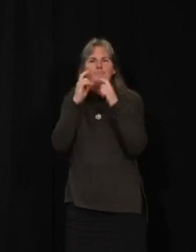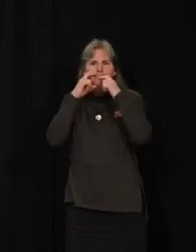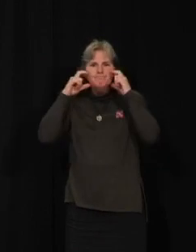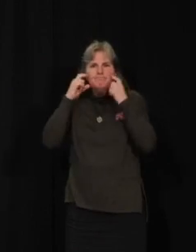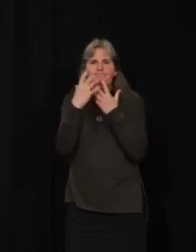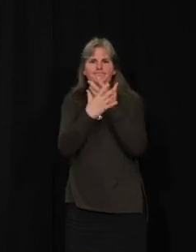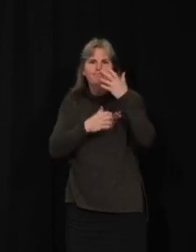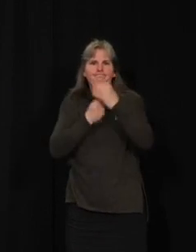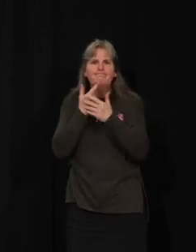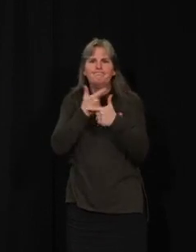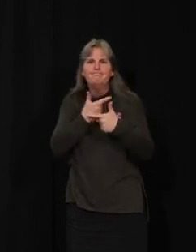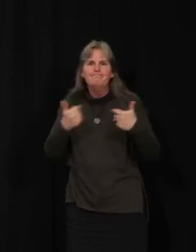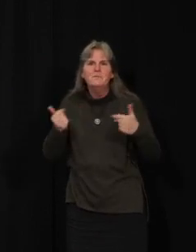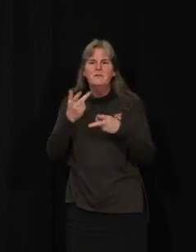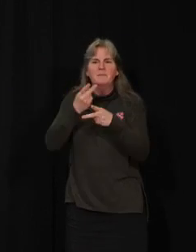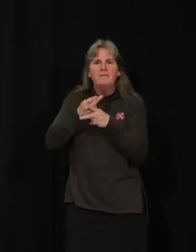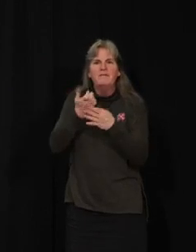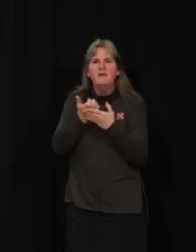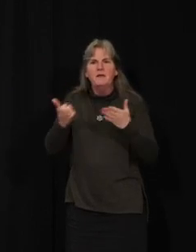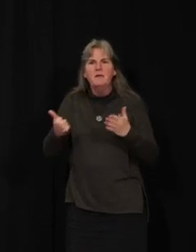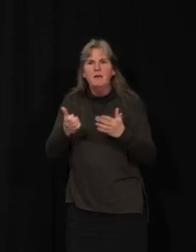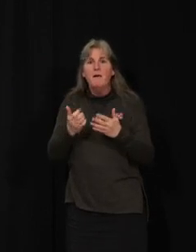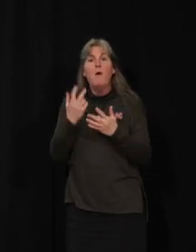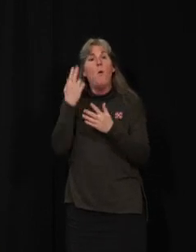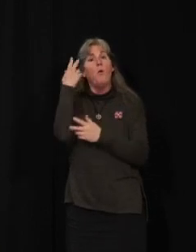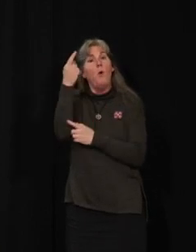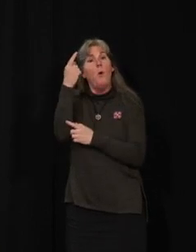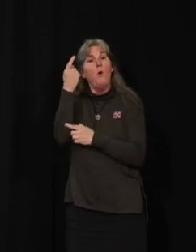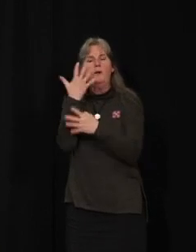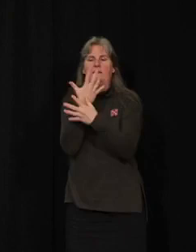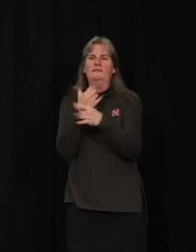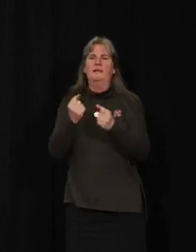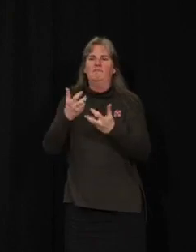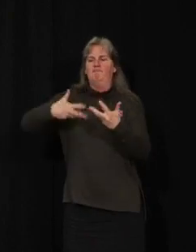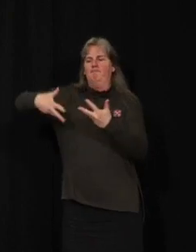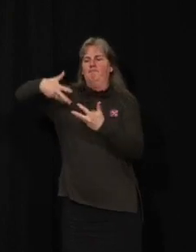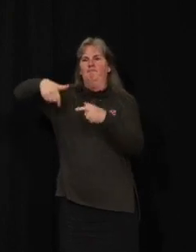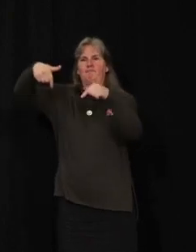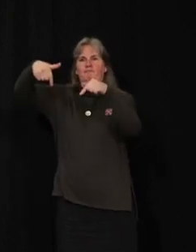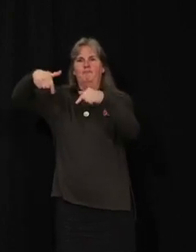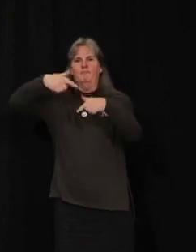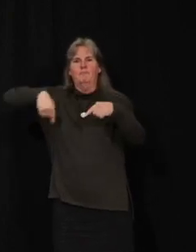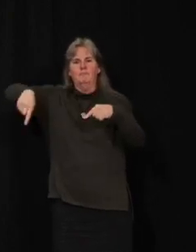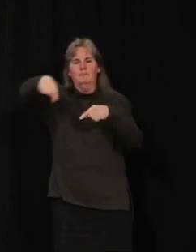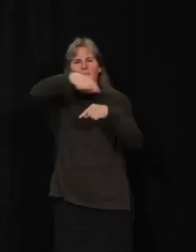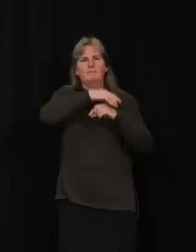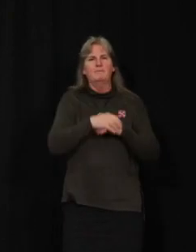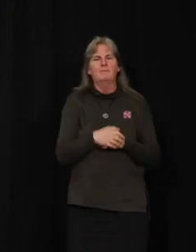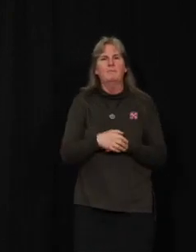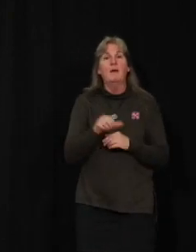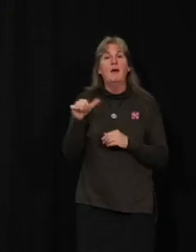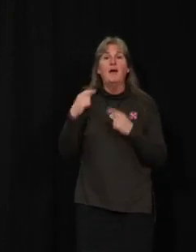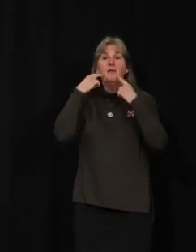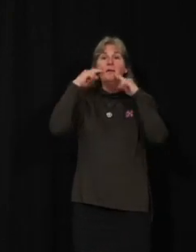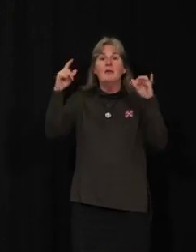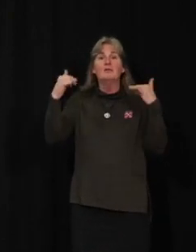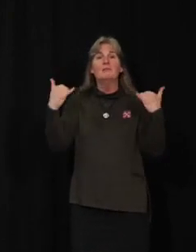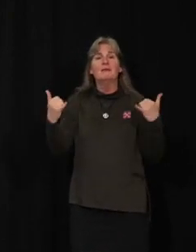allow for safe interactions. An announcement I am very pleasd to make today is that we are finalizing our plans to open